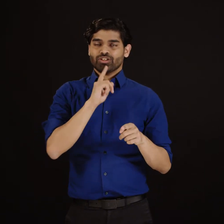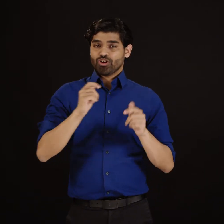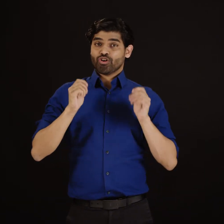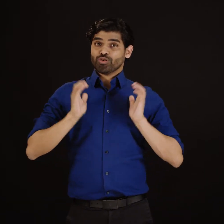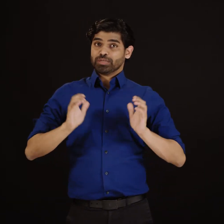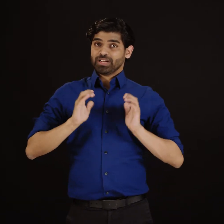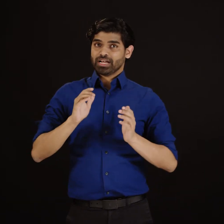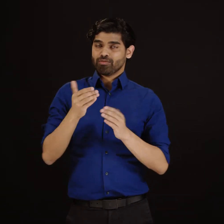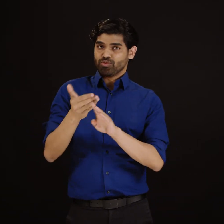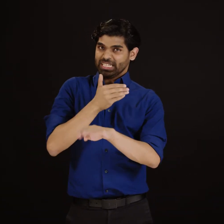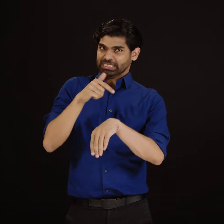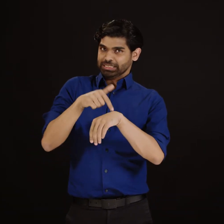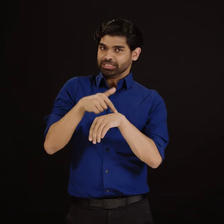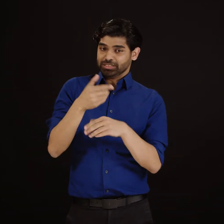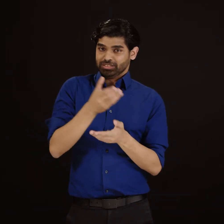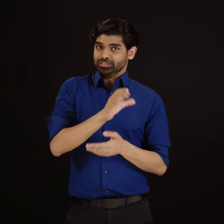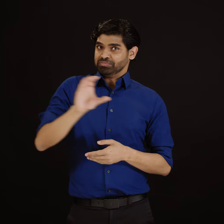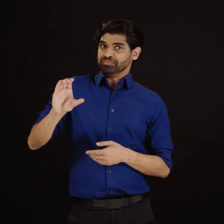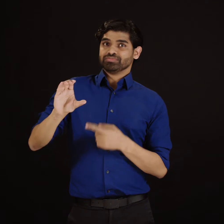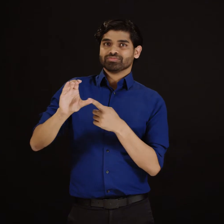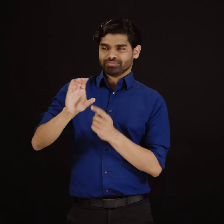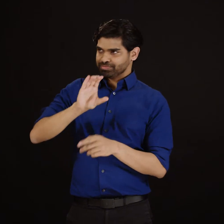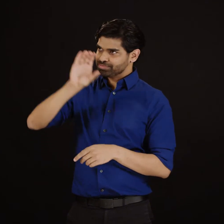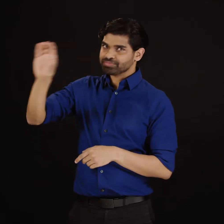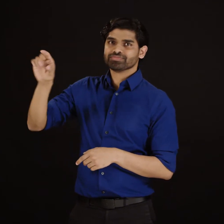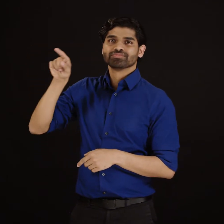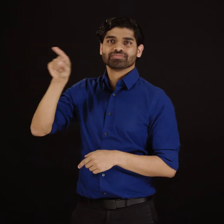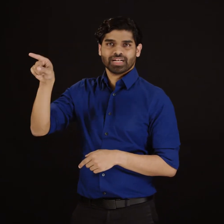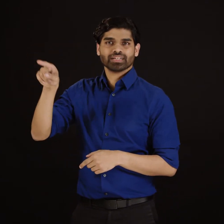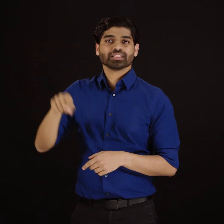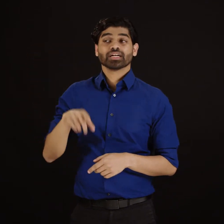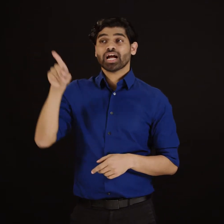returned to the customer at the end of the contract period, with interest.